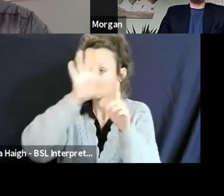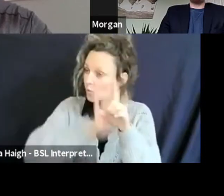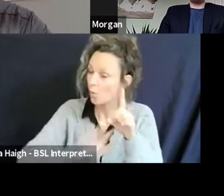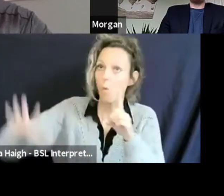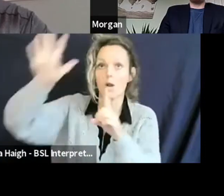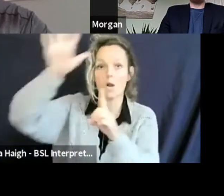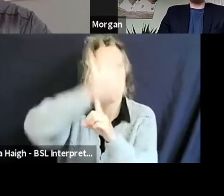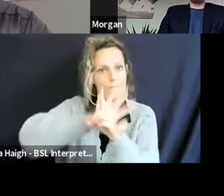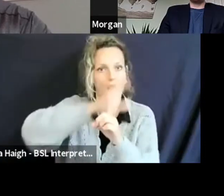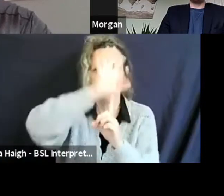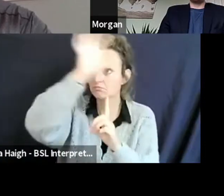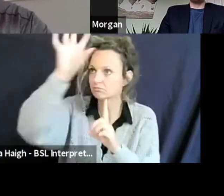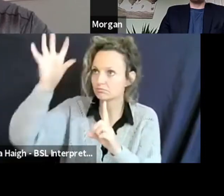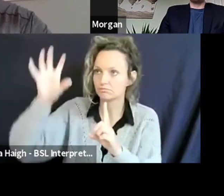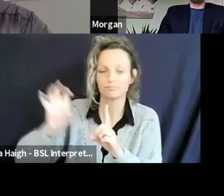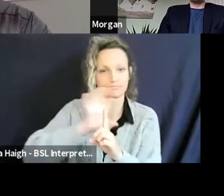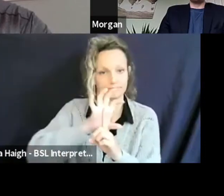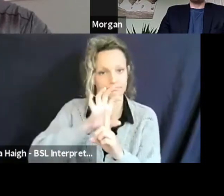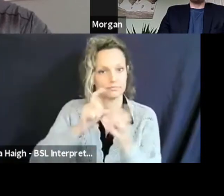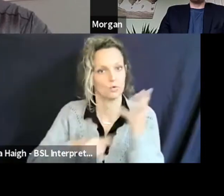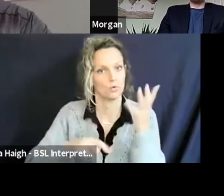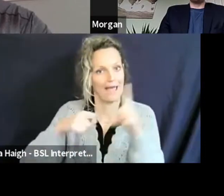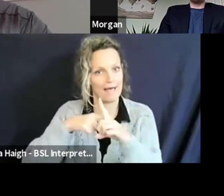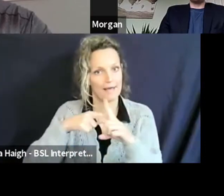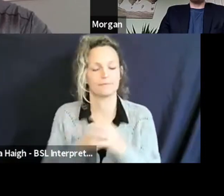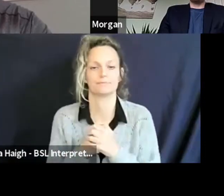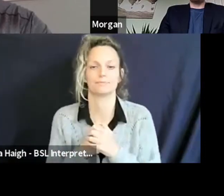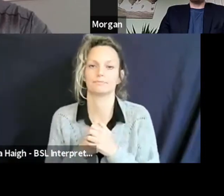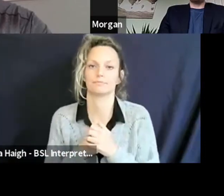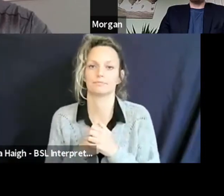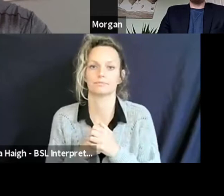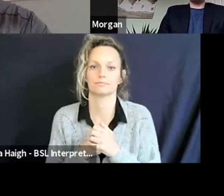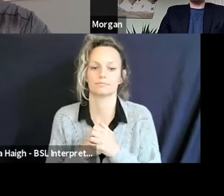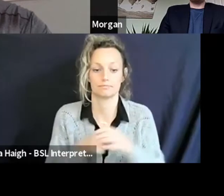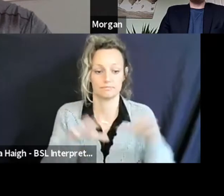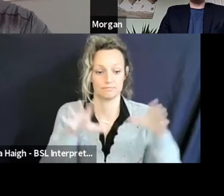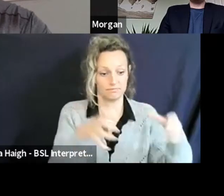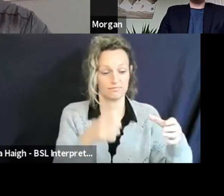66,000 people work in HMRC.